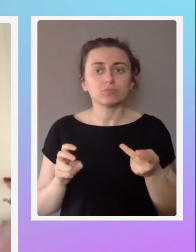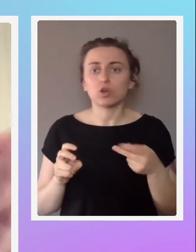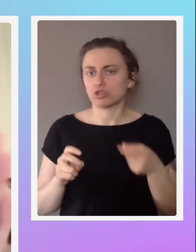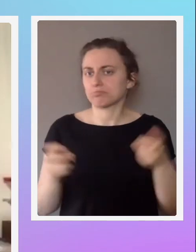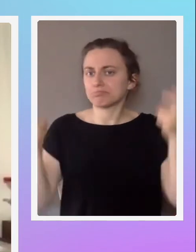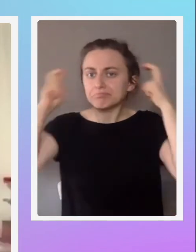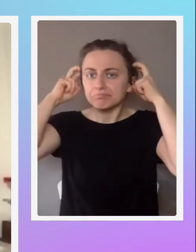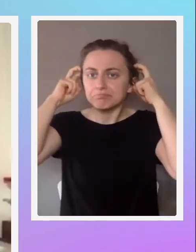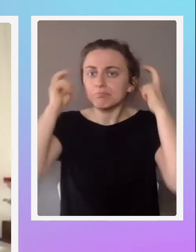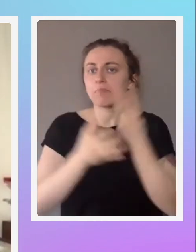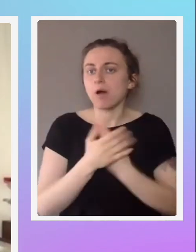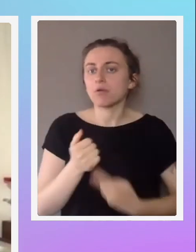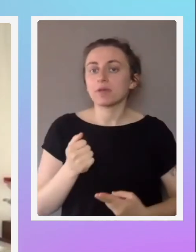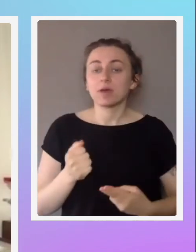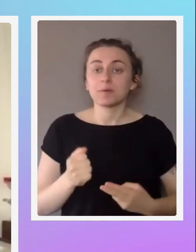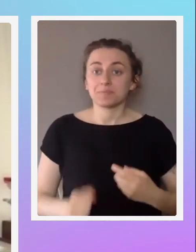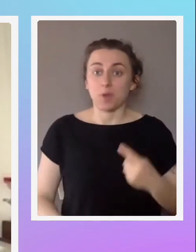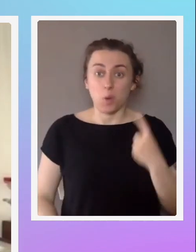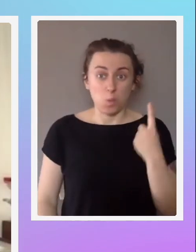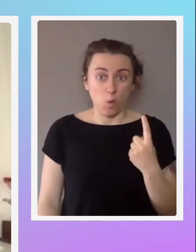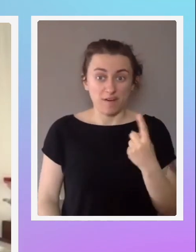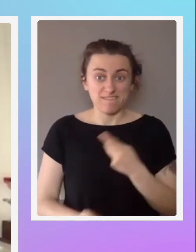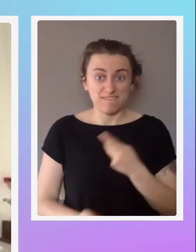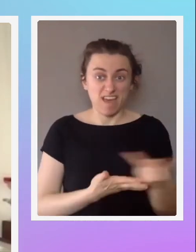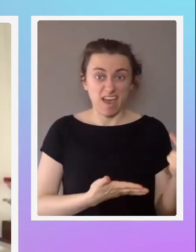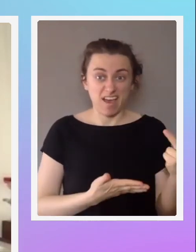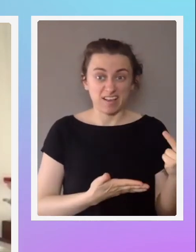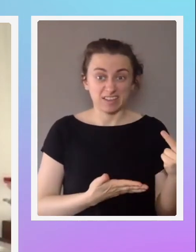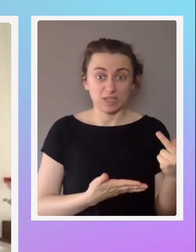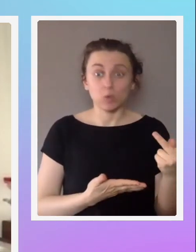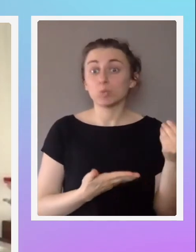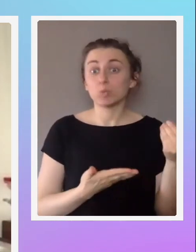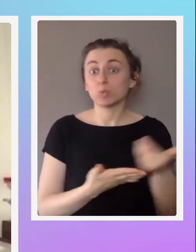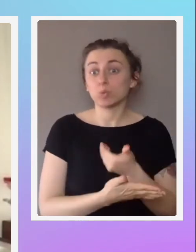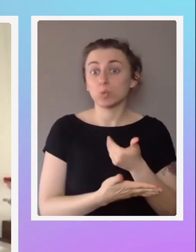Then one of the implants failed a new implant was put in a few months later